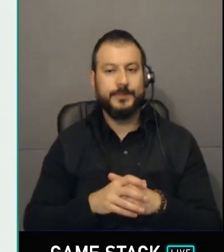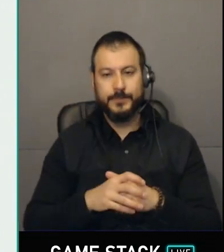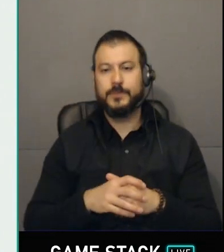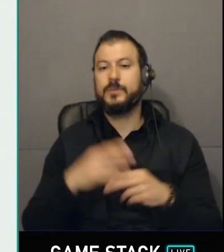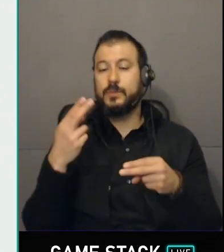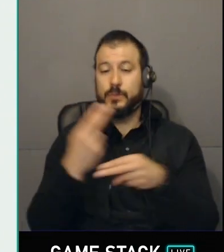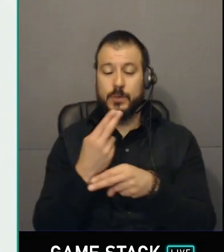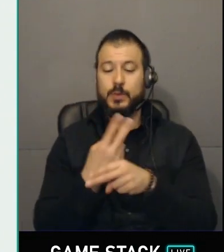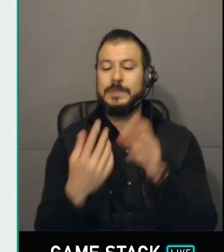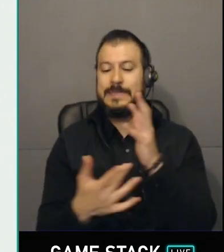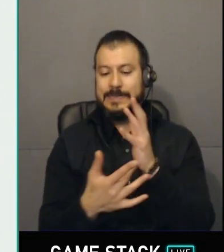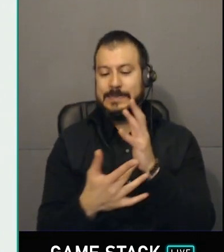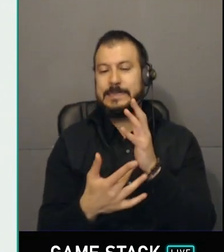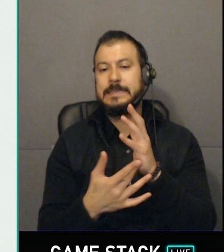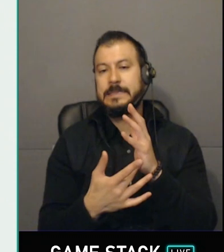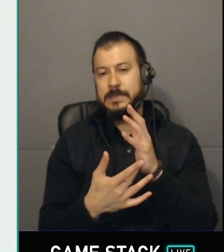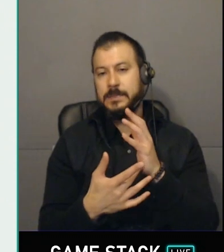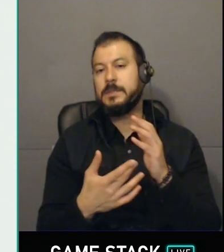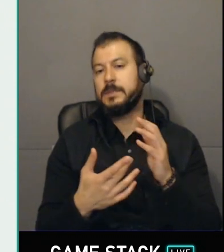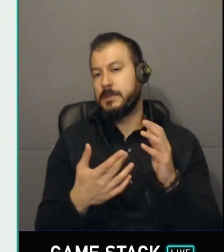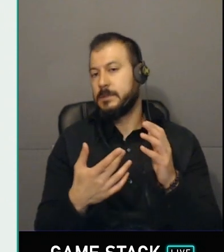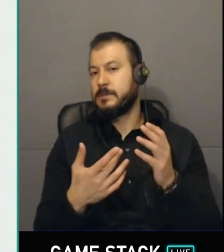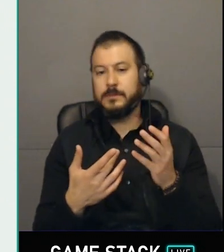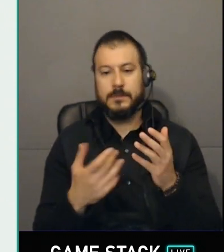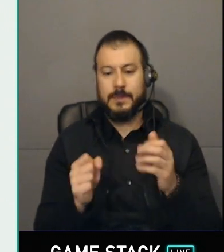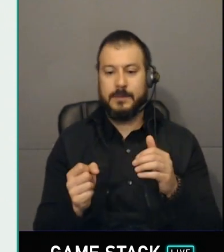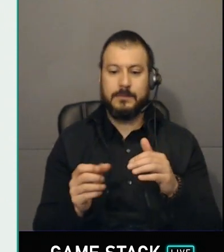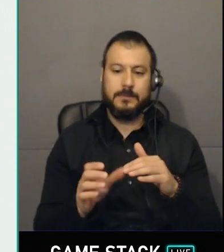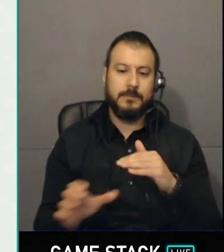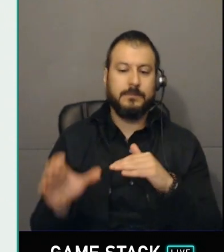Use techniques that can expand upon existing sound design,